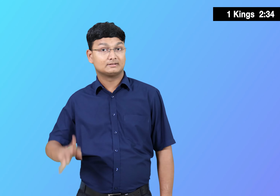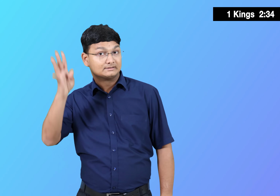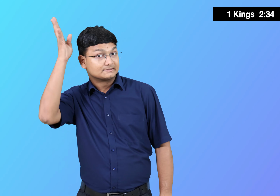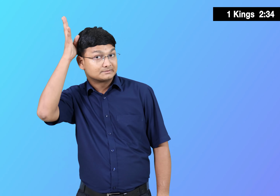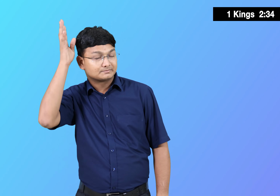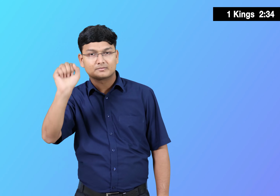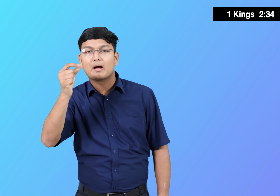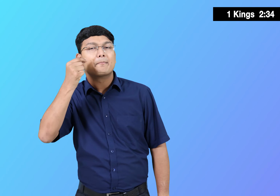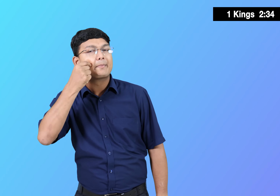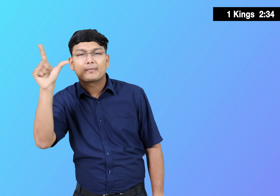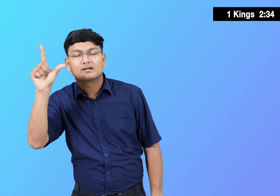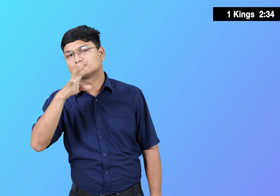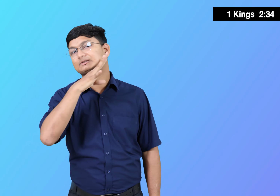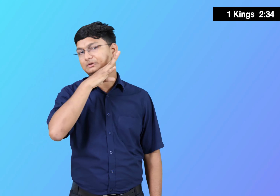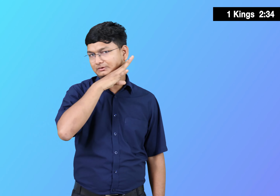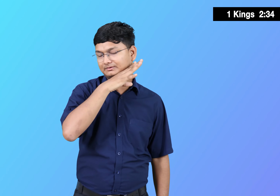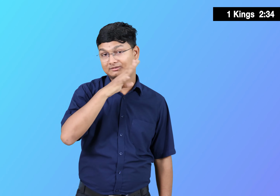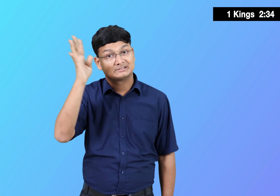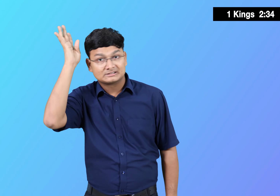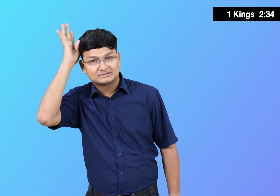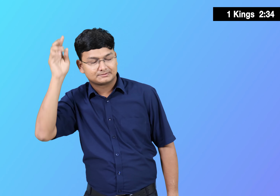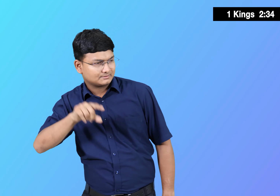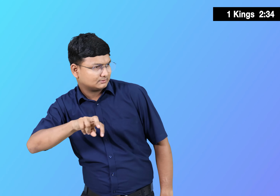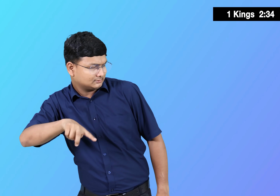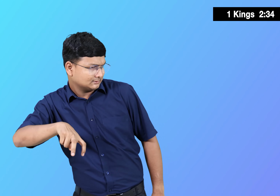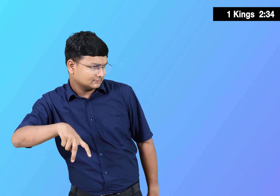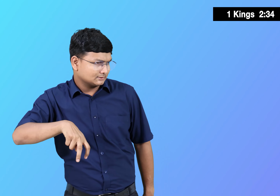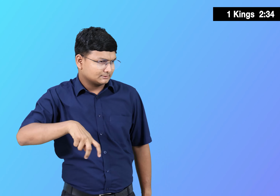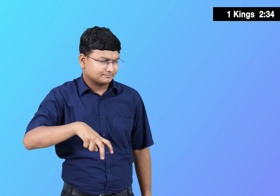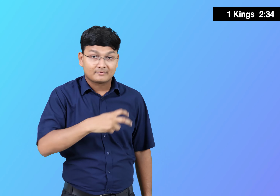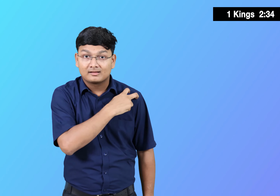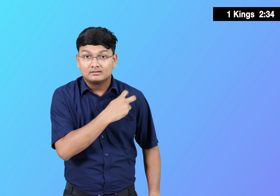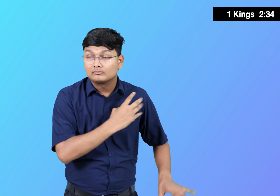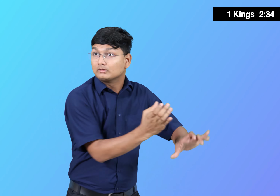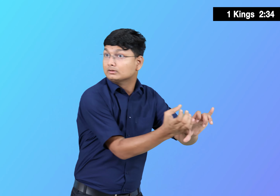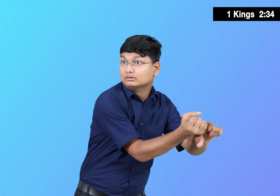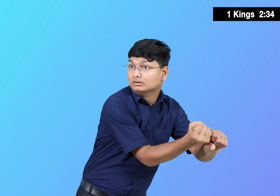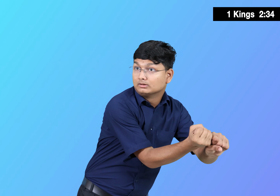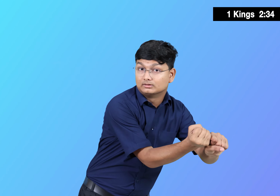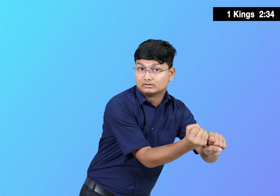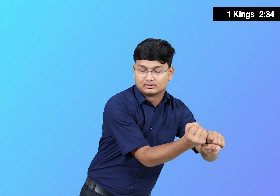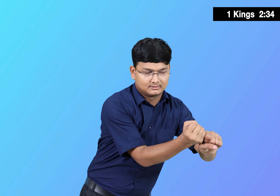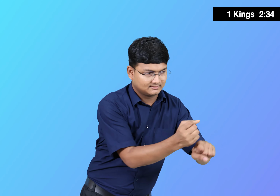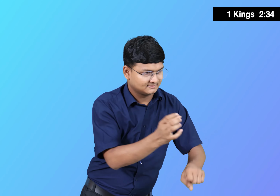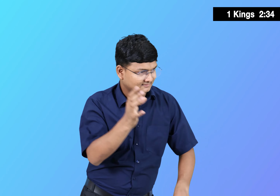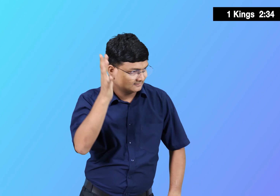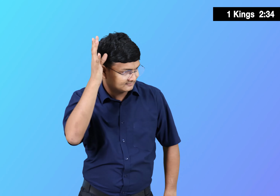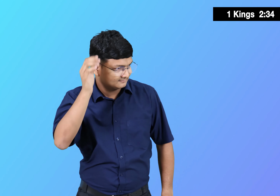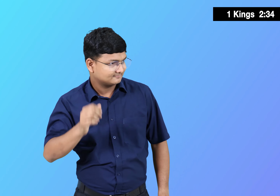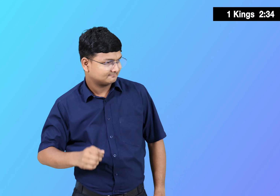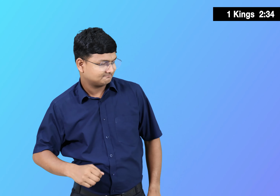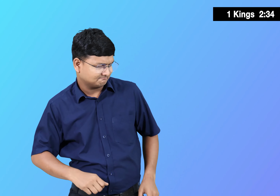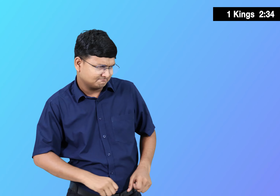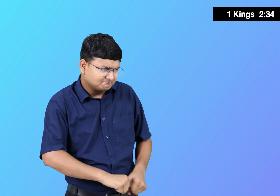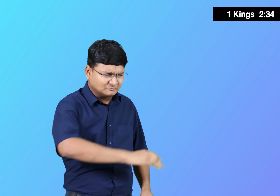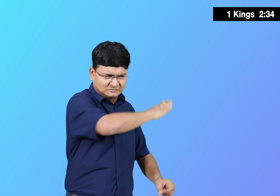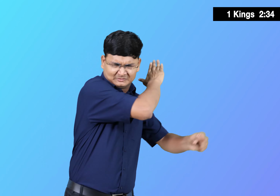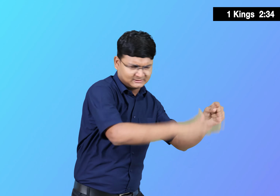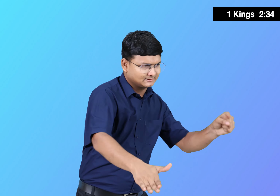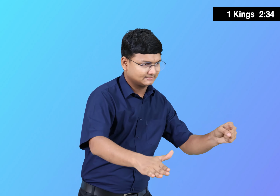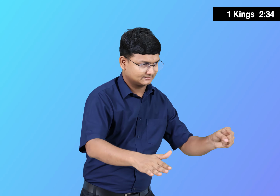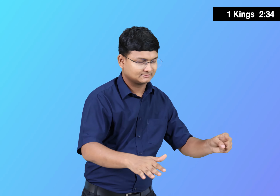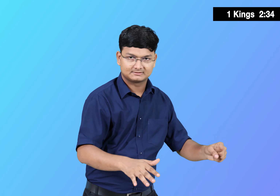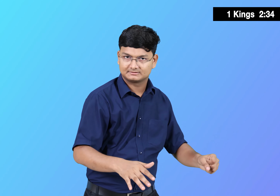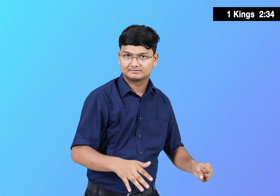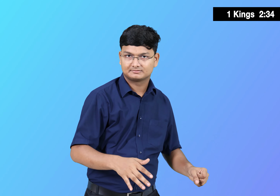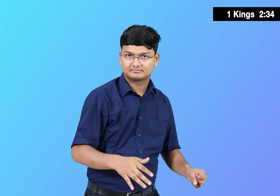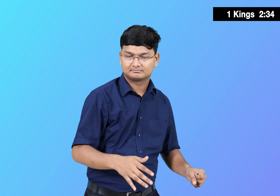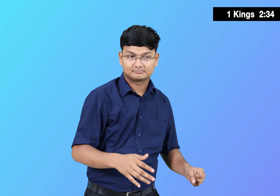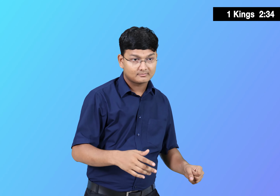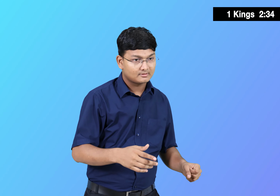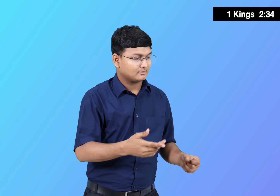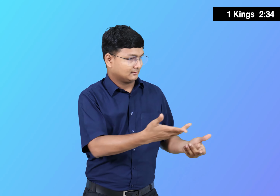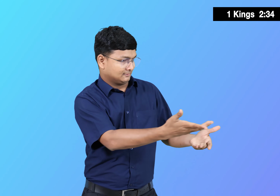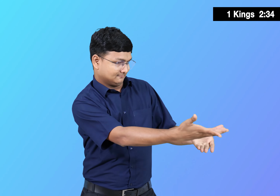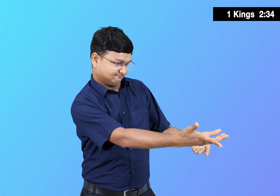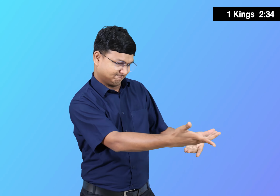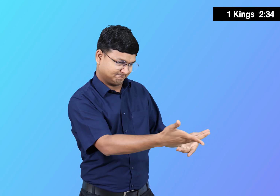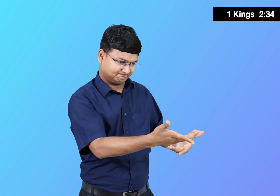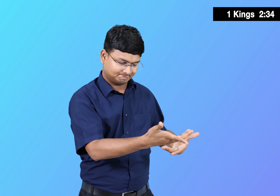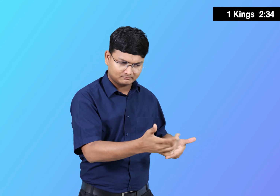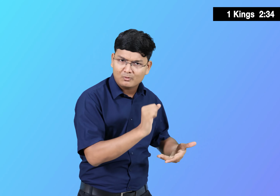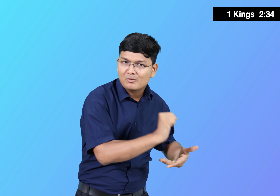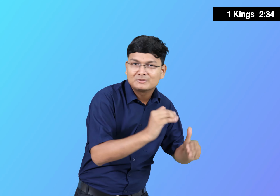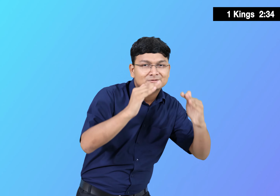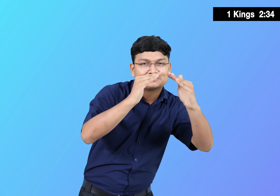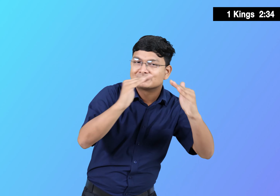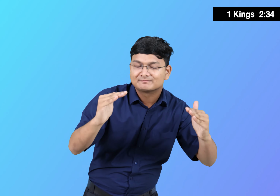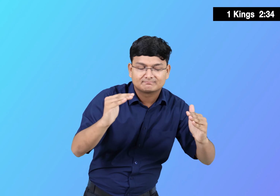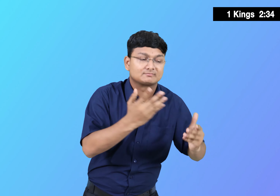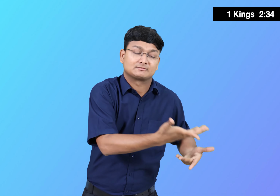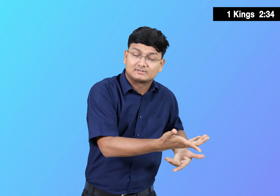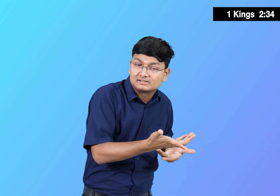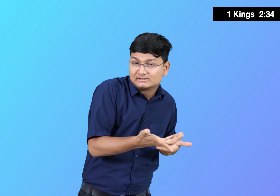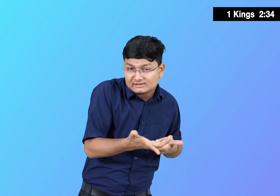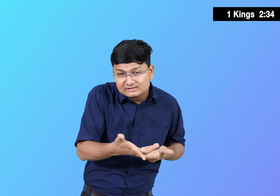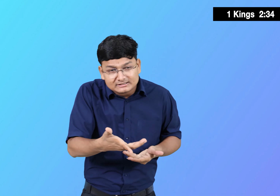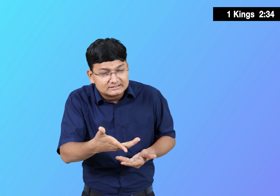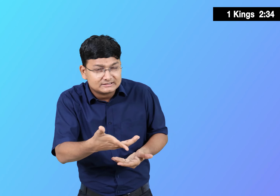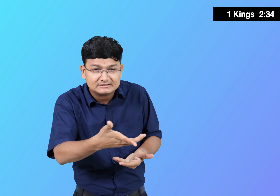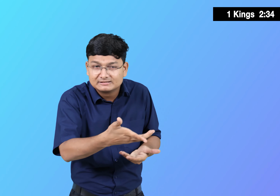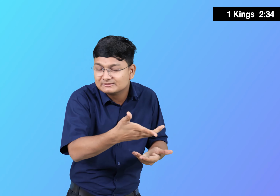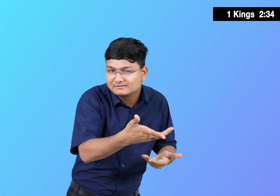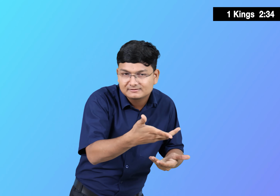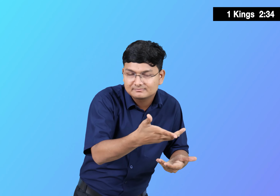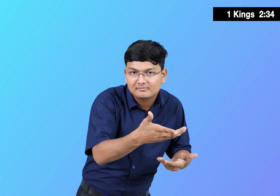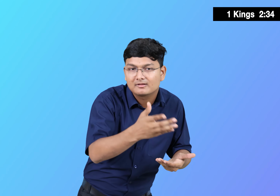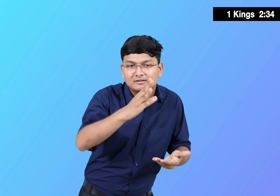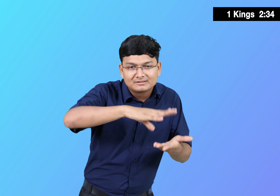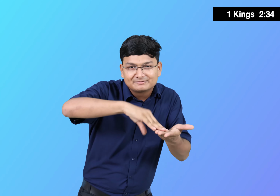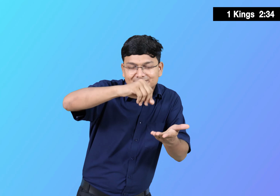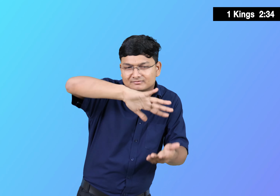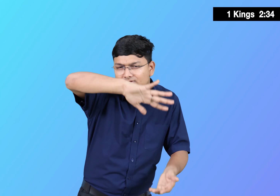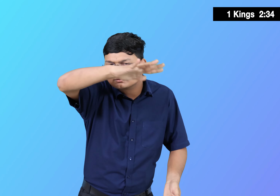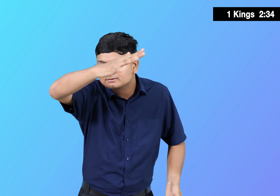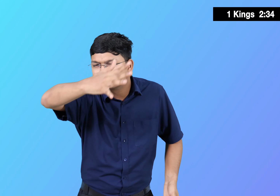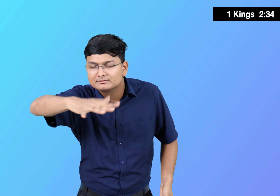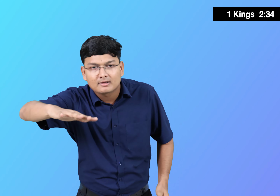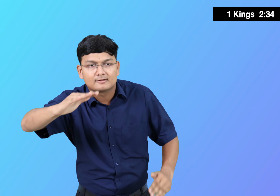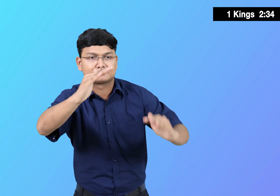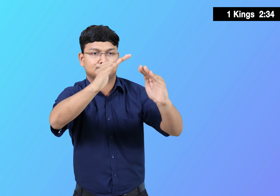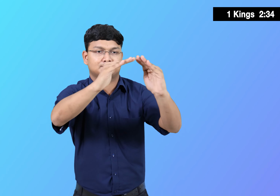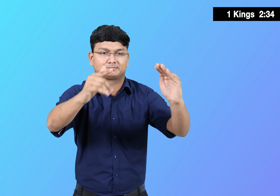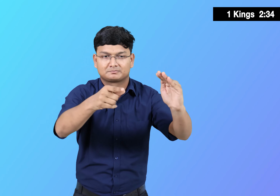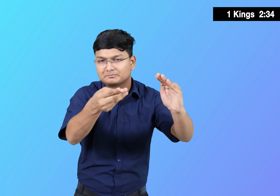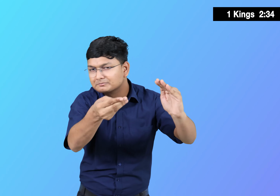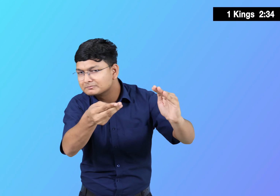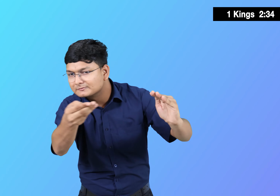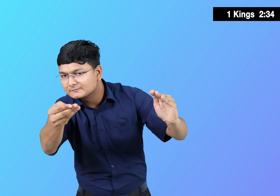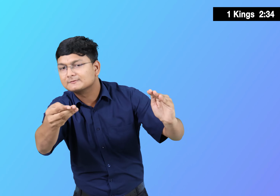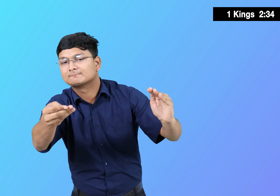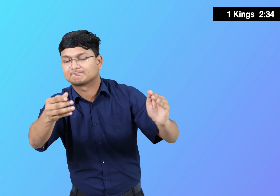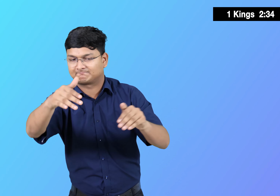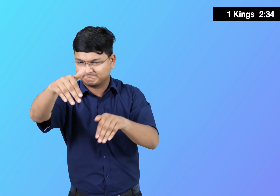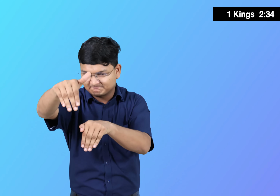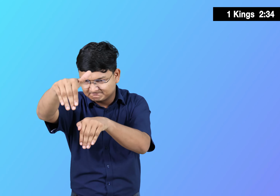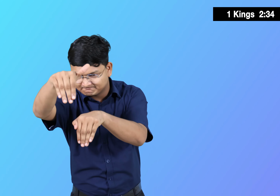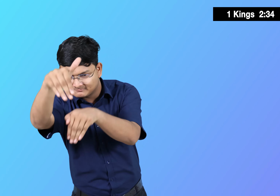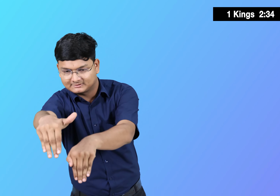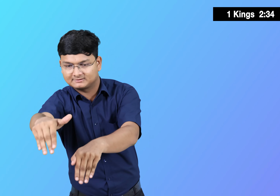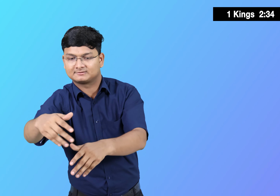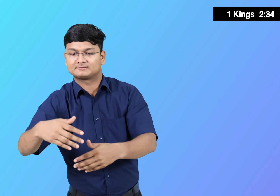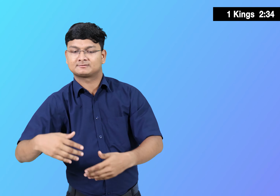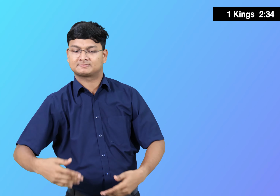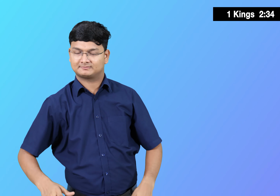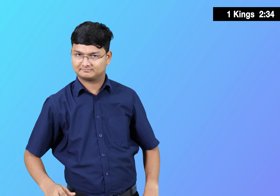So Benaiah son of Jehoiada killed Joab, and he was buried near his home in the desert.